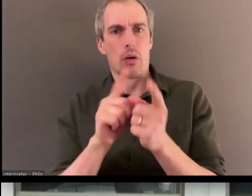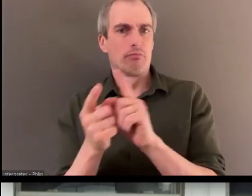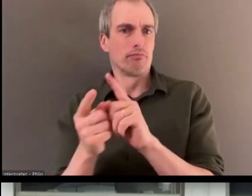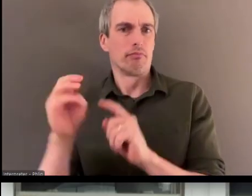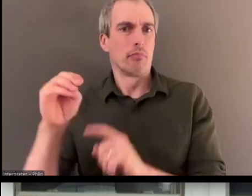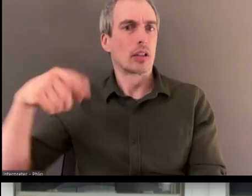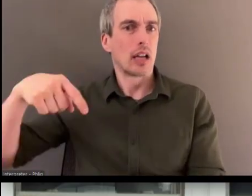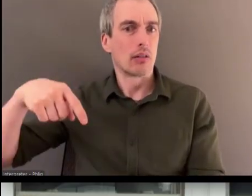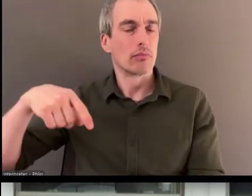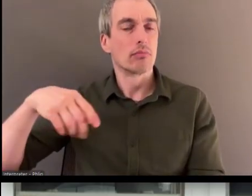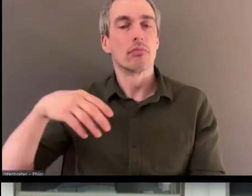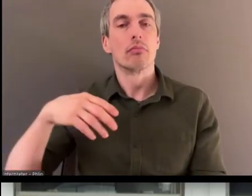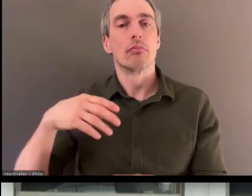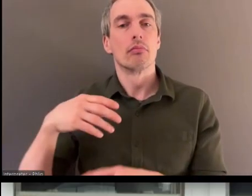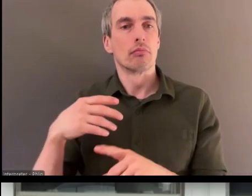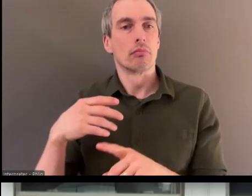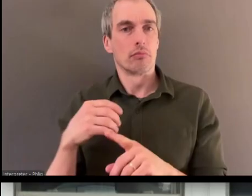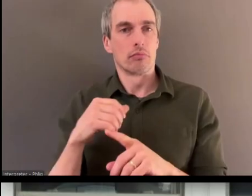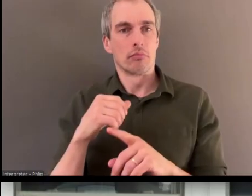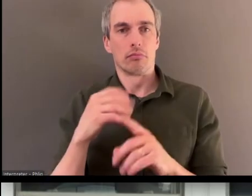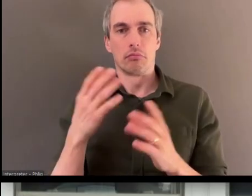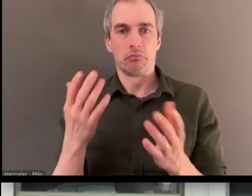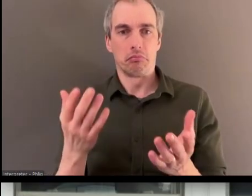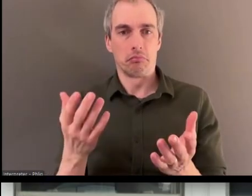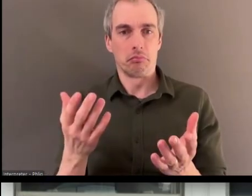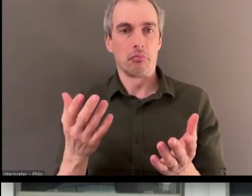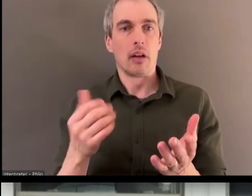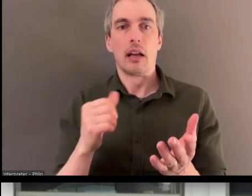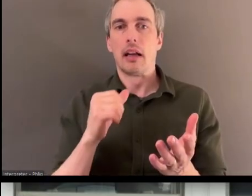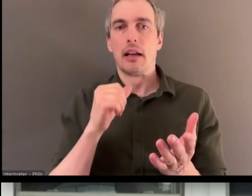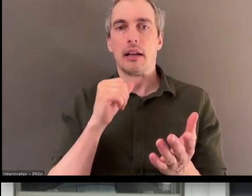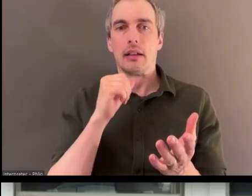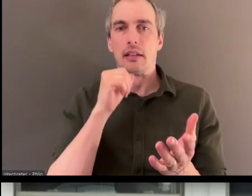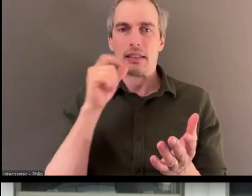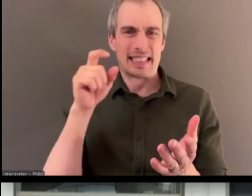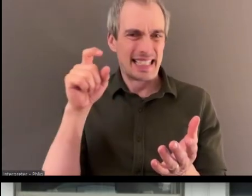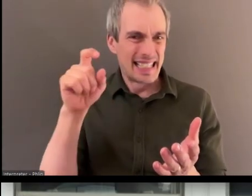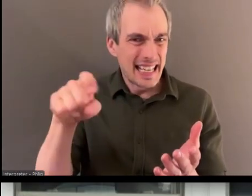So I think it should be captured as italic regardless of whatever the screen reader